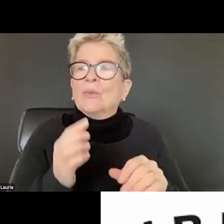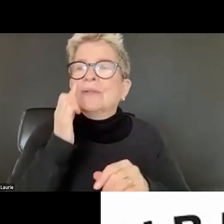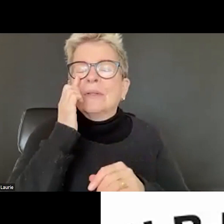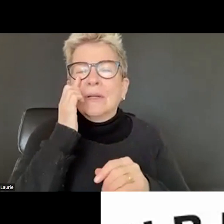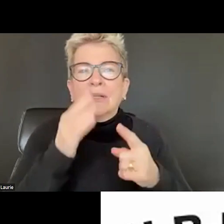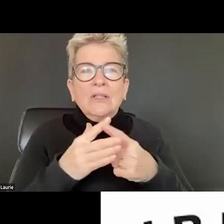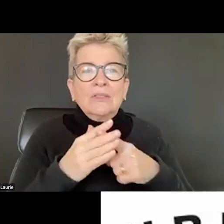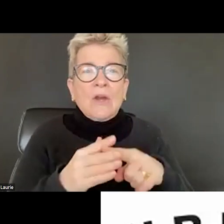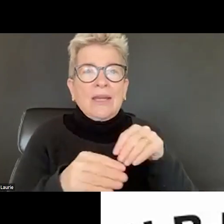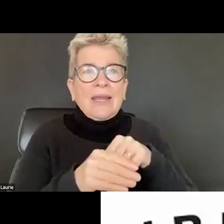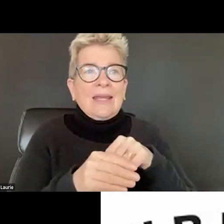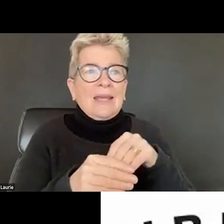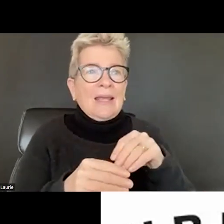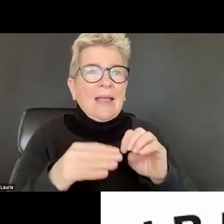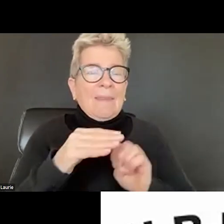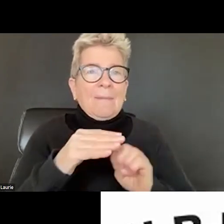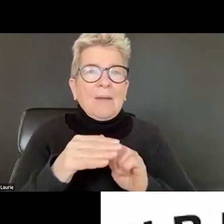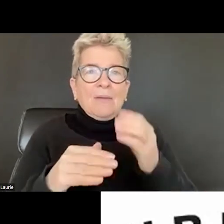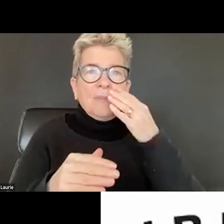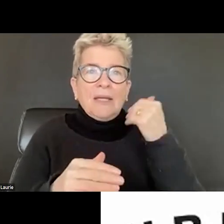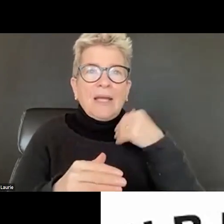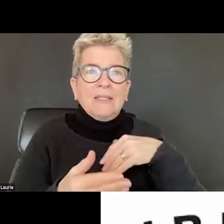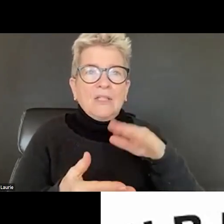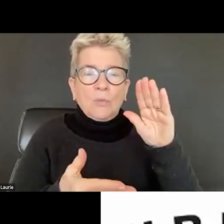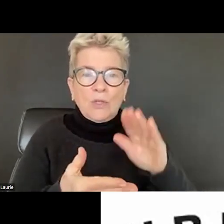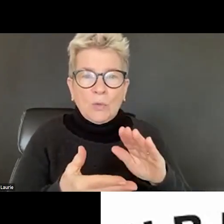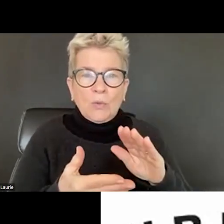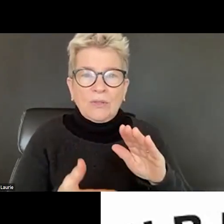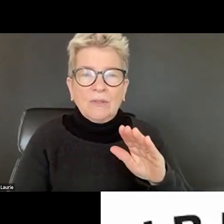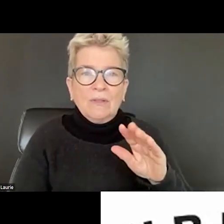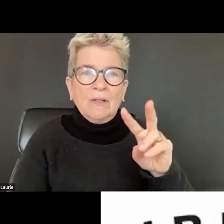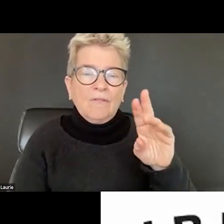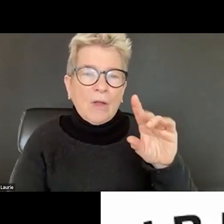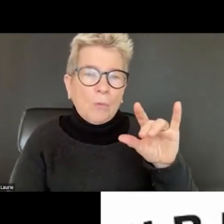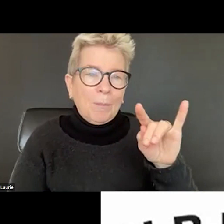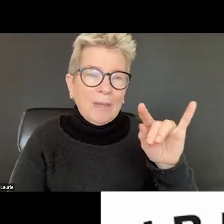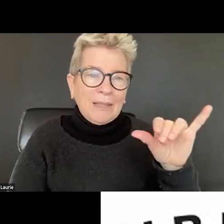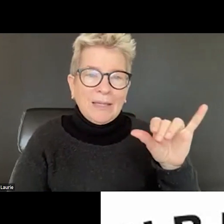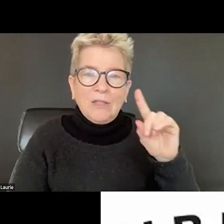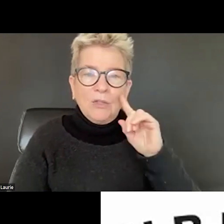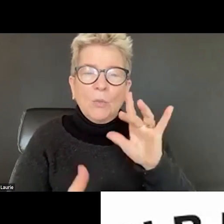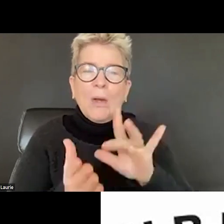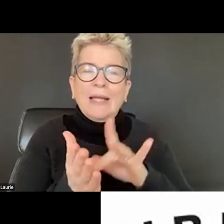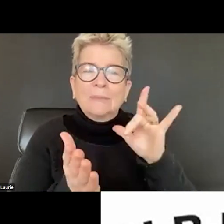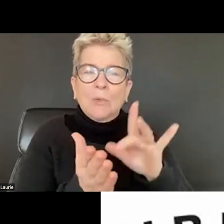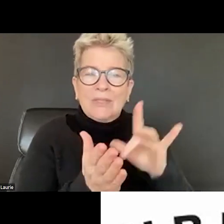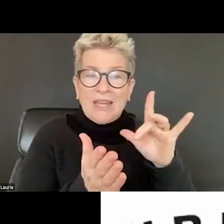because it really can reduce uh vulnerability to exploitations throughout um as soon as students